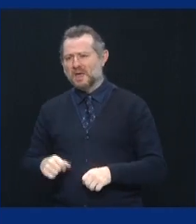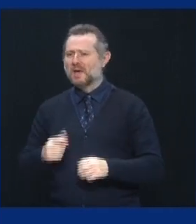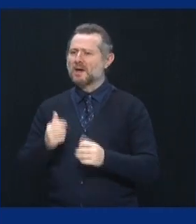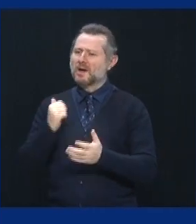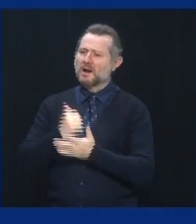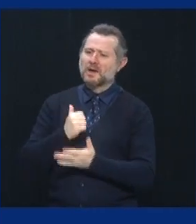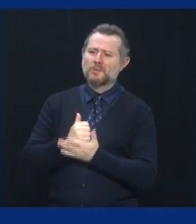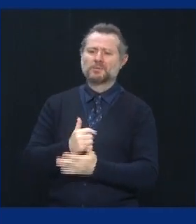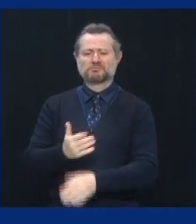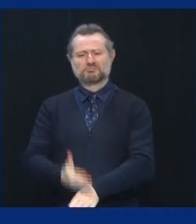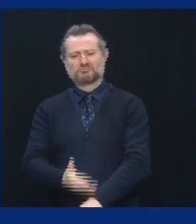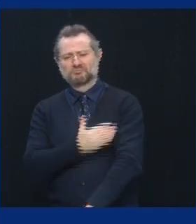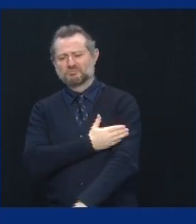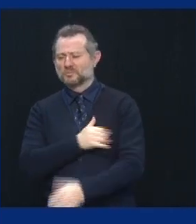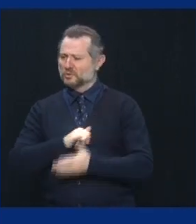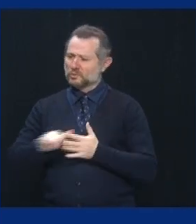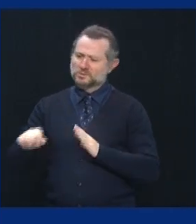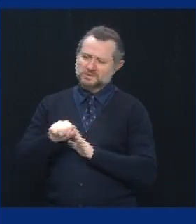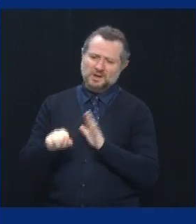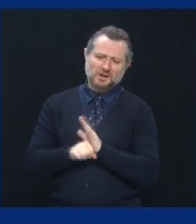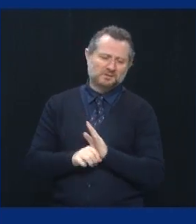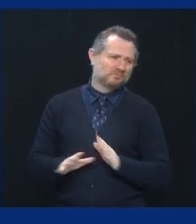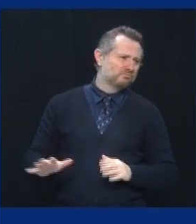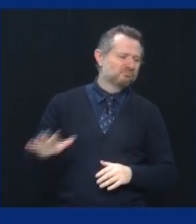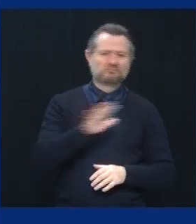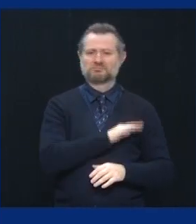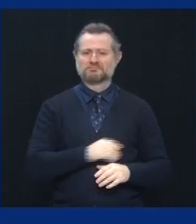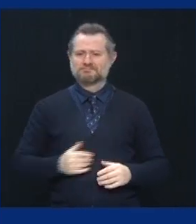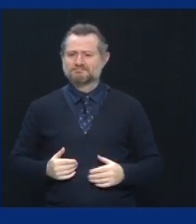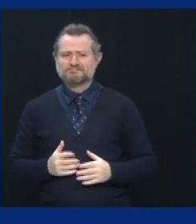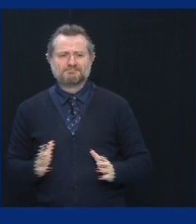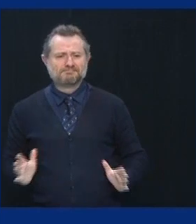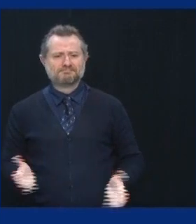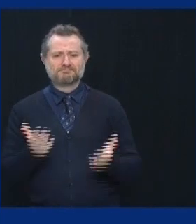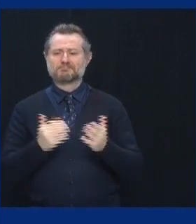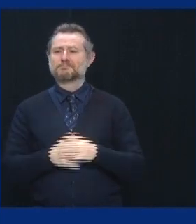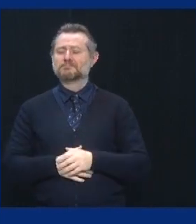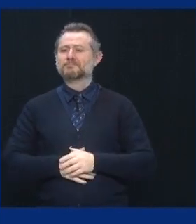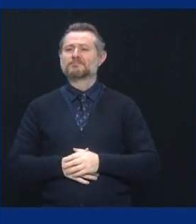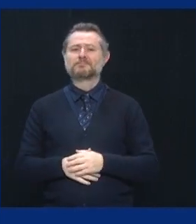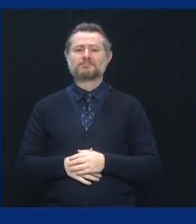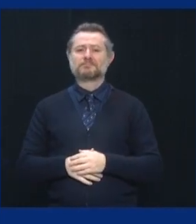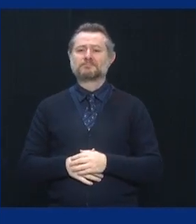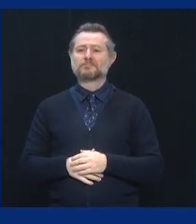INFANTRY, BECAUSE WE THINK THAT WE CAN HAVE A REAL IMPACT ON THE